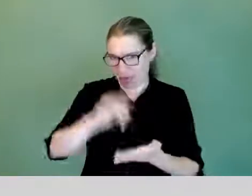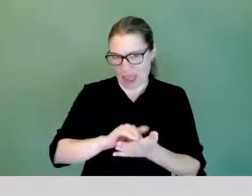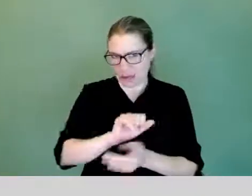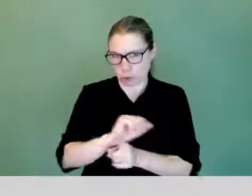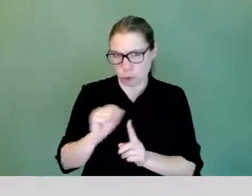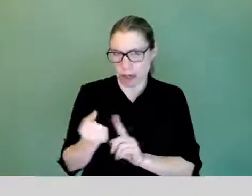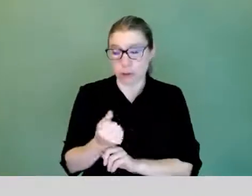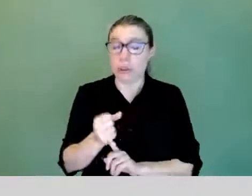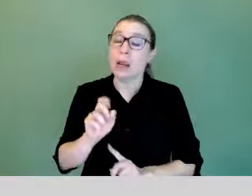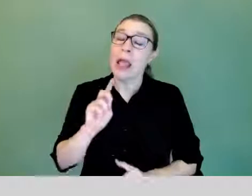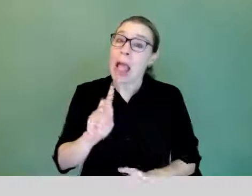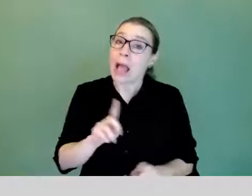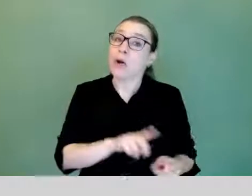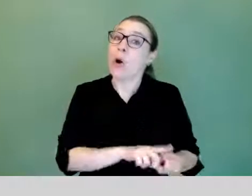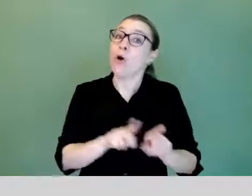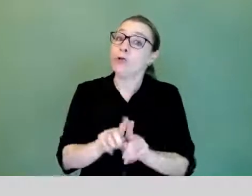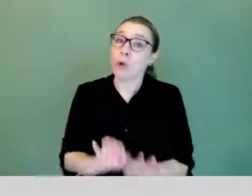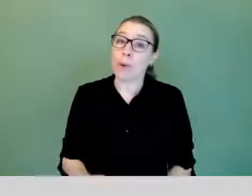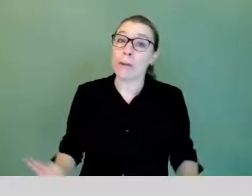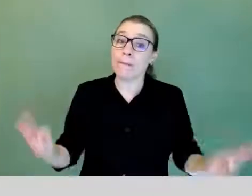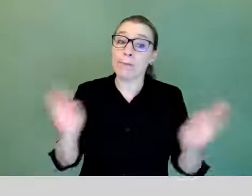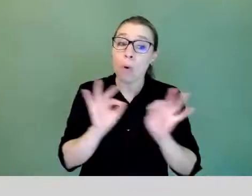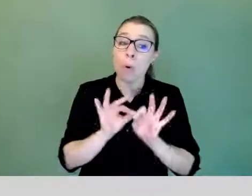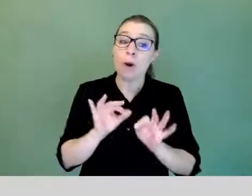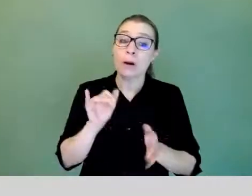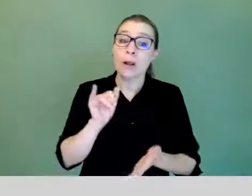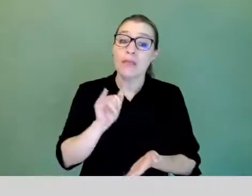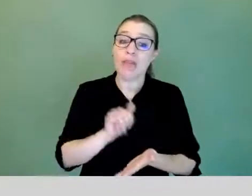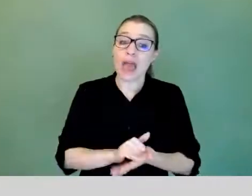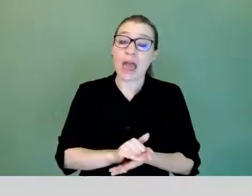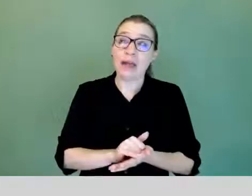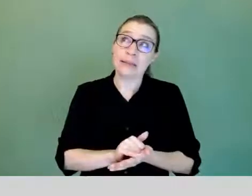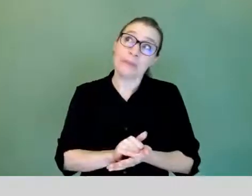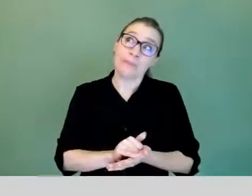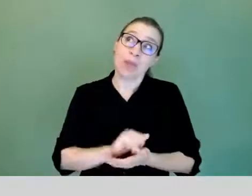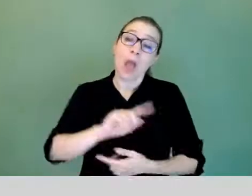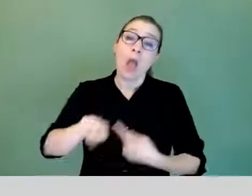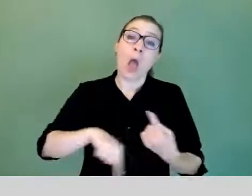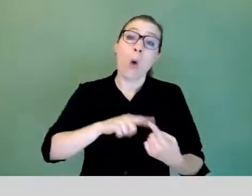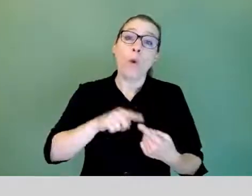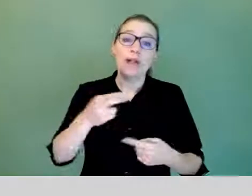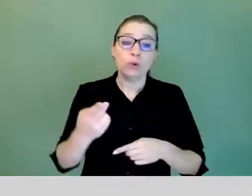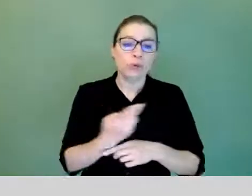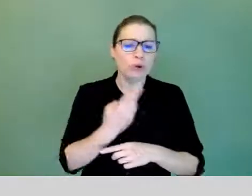And it's also important that when you are using is_safe